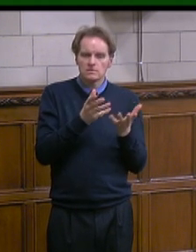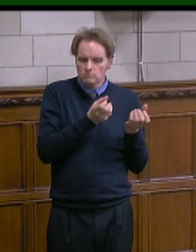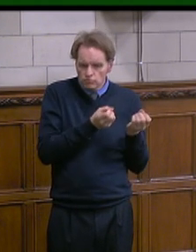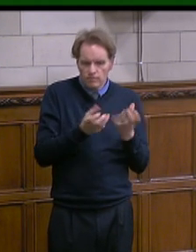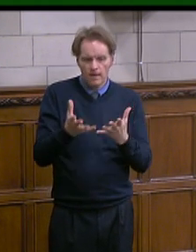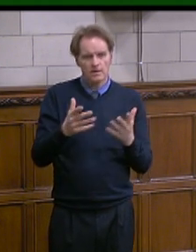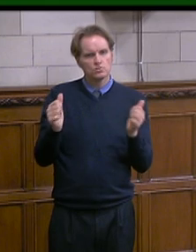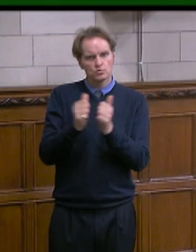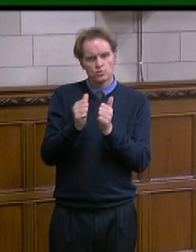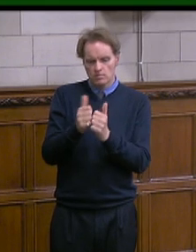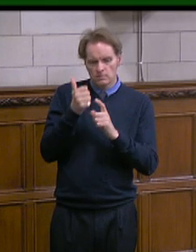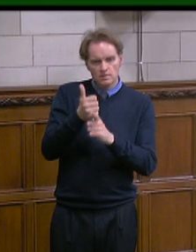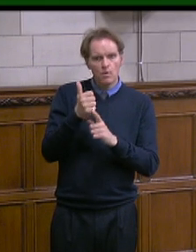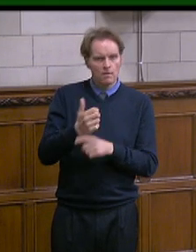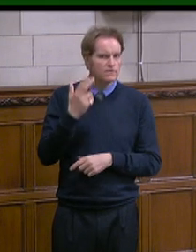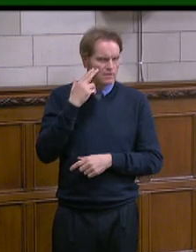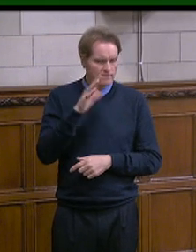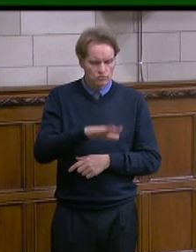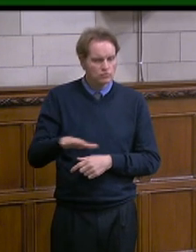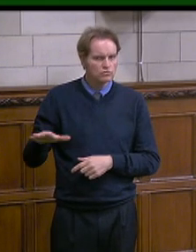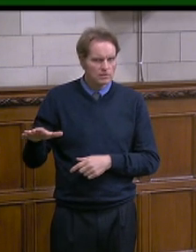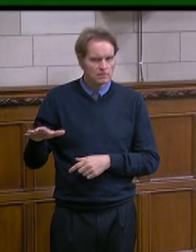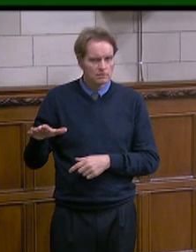children of school age with special educational needs or disabilities.